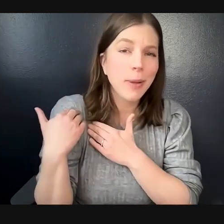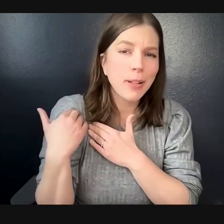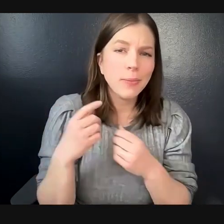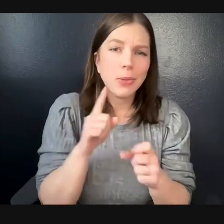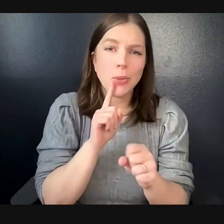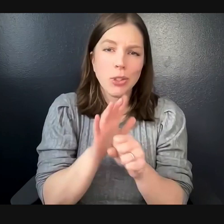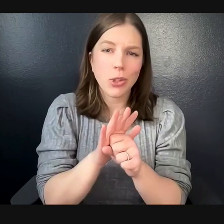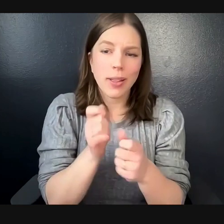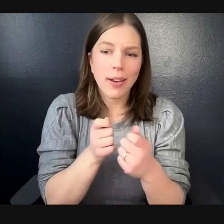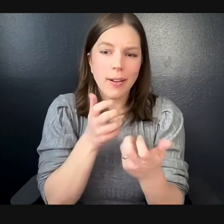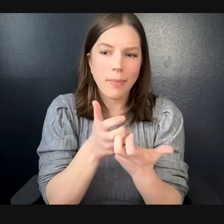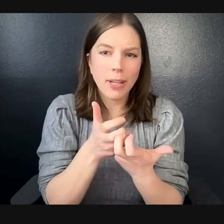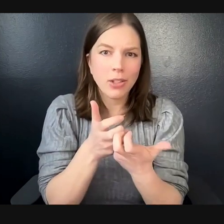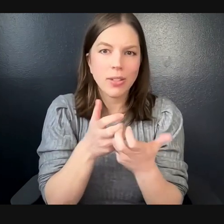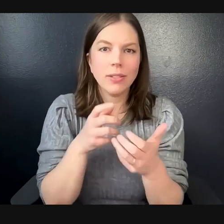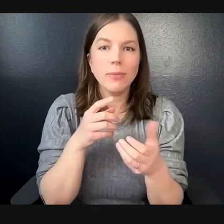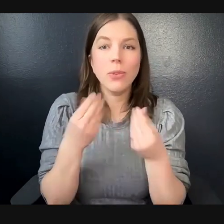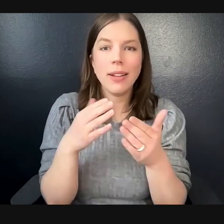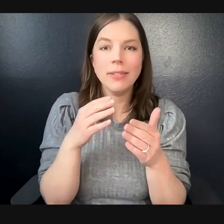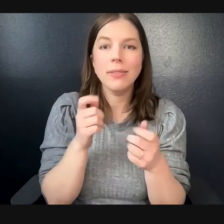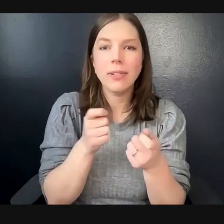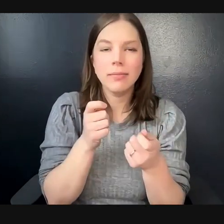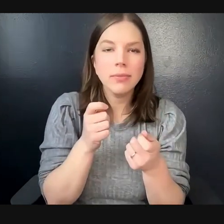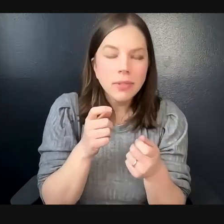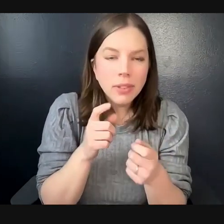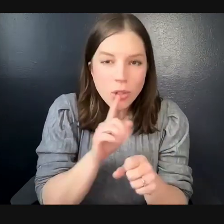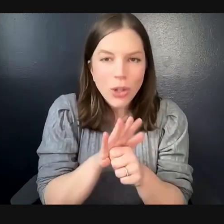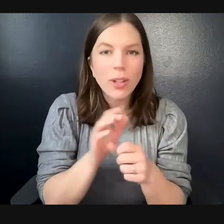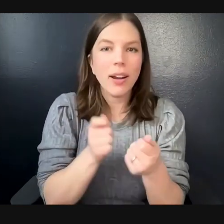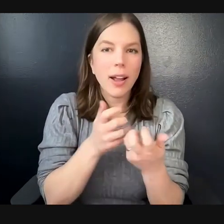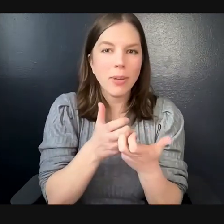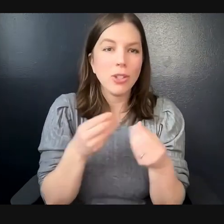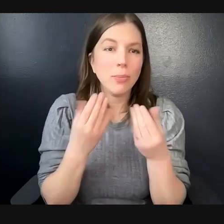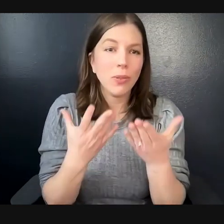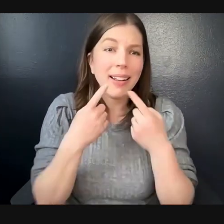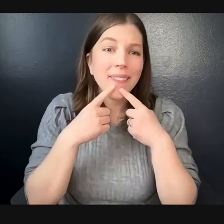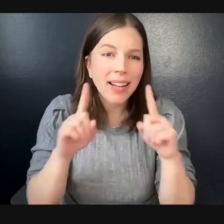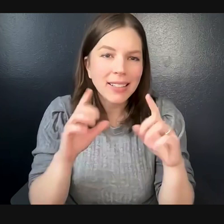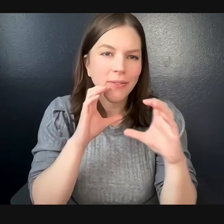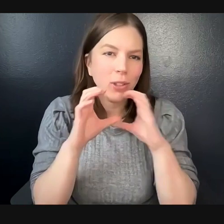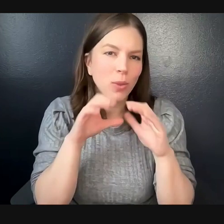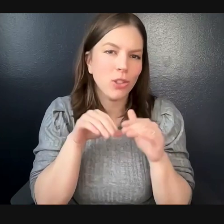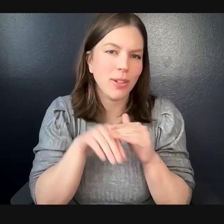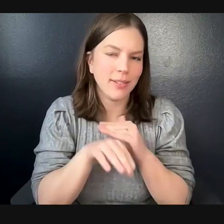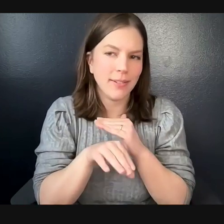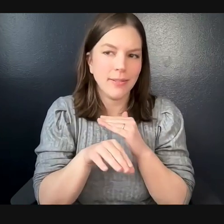Disability Services Offices are responsible to ensure that the accommodations provide effective communication access.